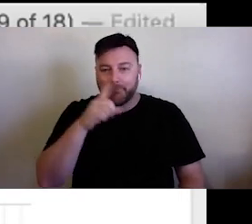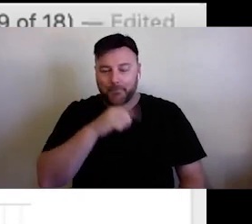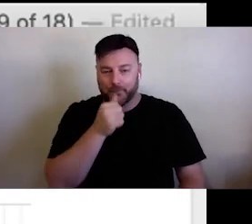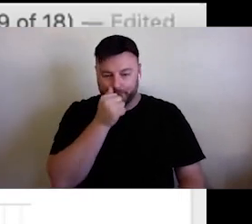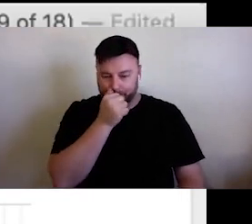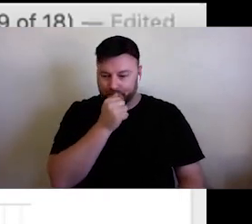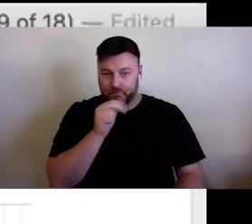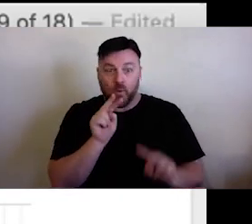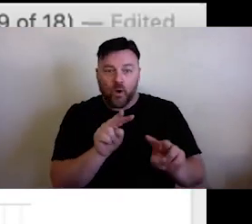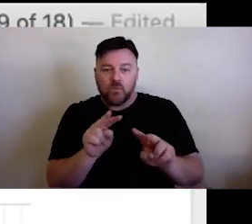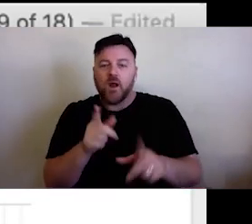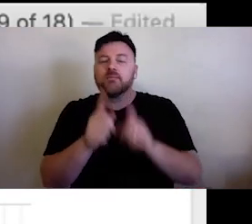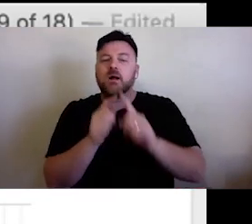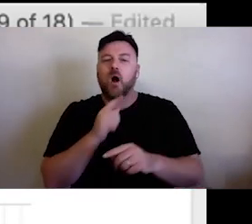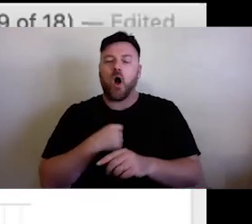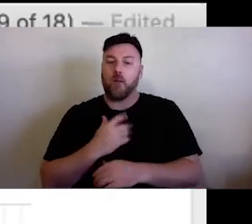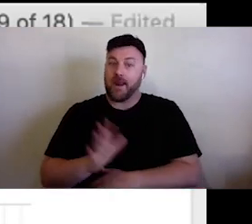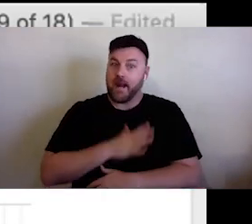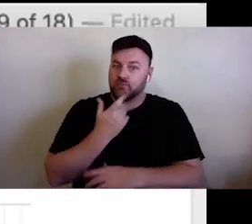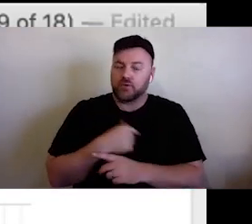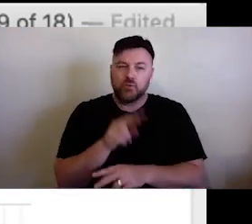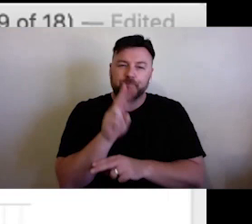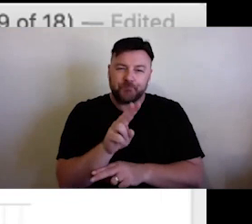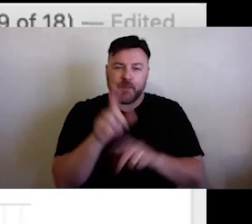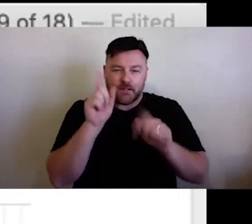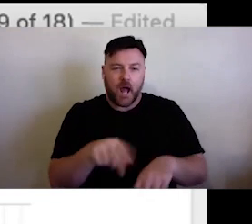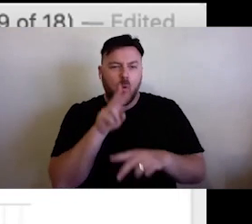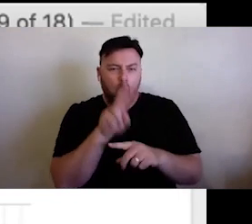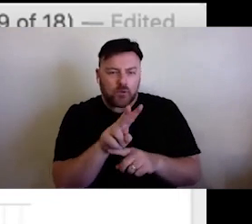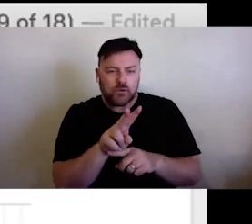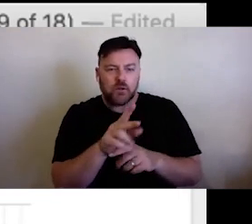dropped off? How sticky is that experience? Interesting to see